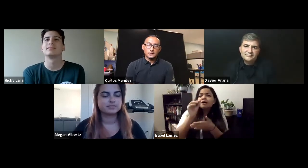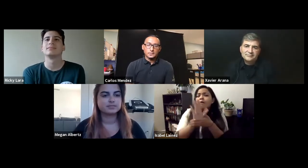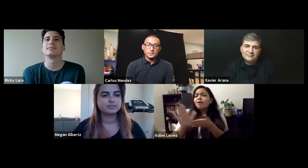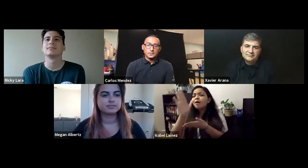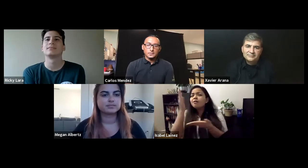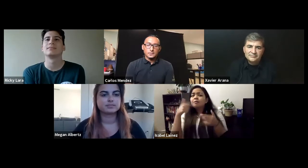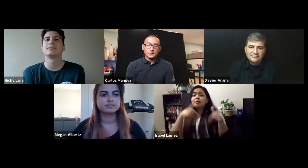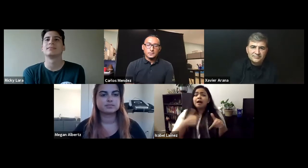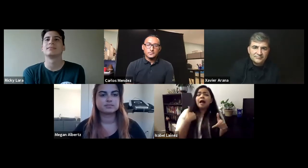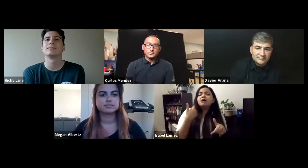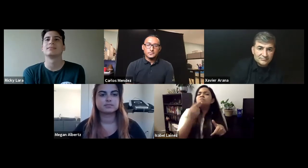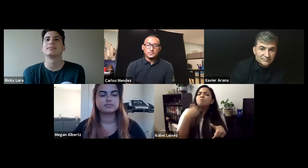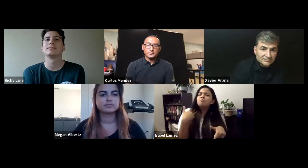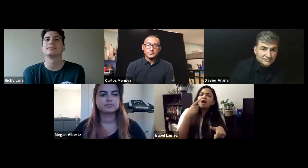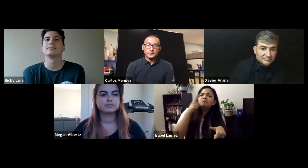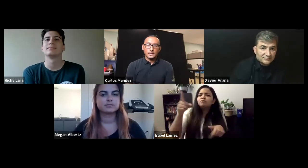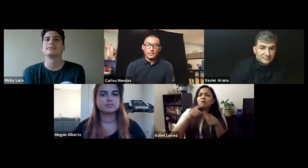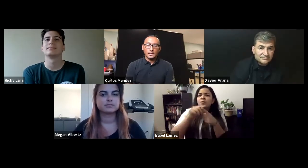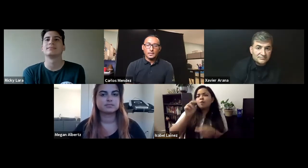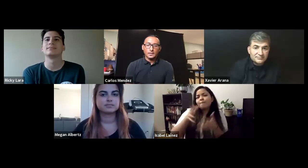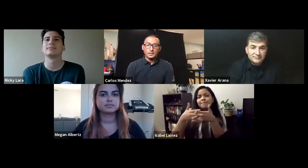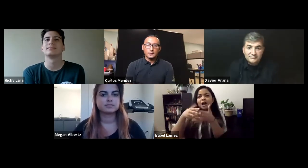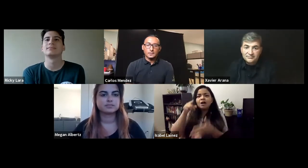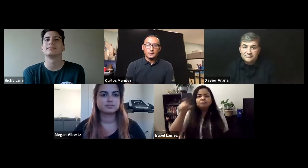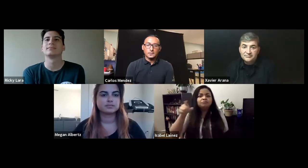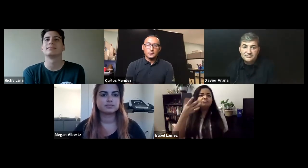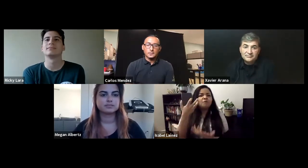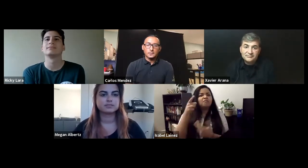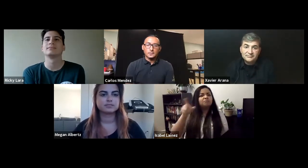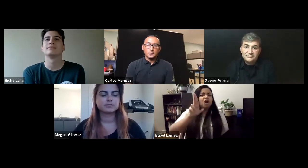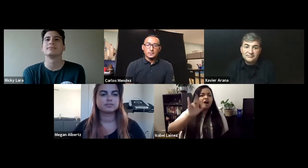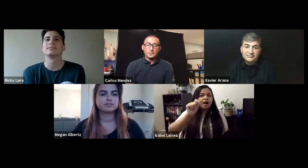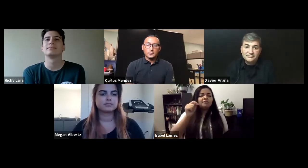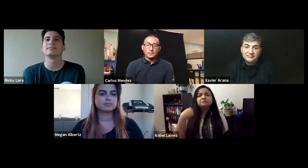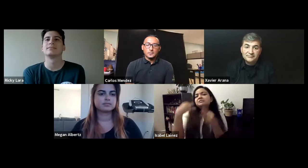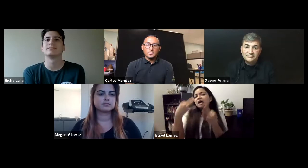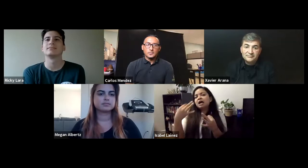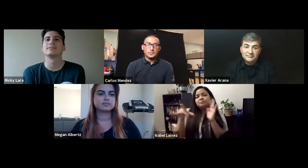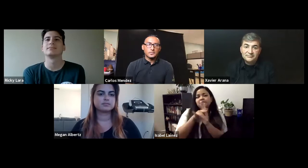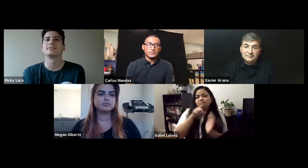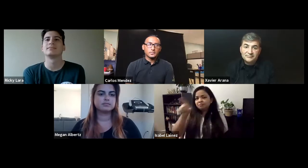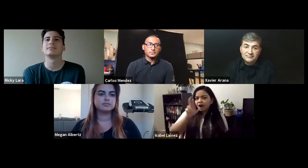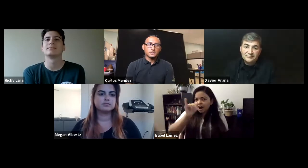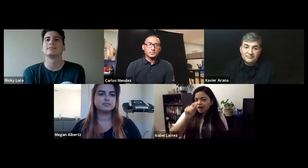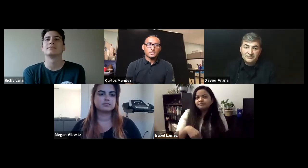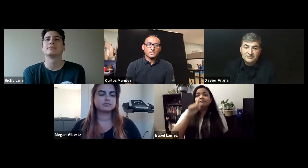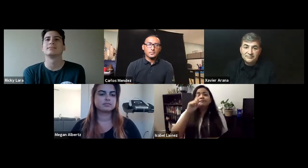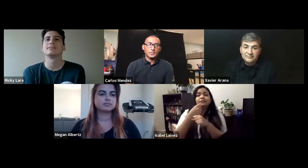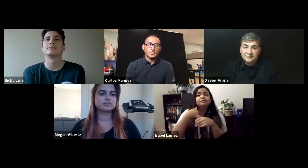I decided that I wanted to go to a university or a college, and I thought I would go to the United States,